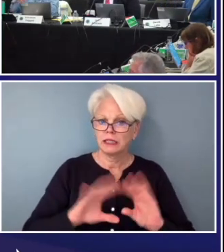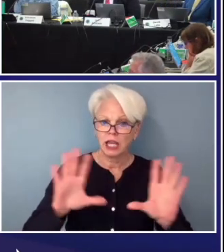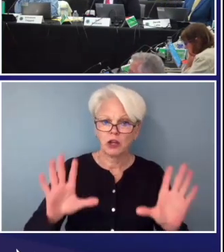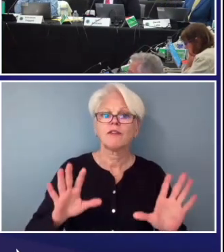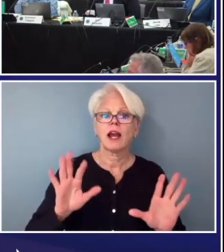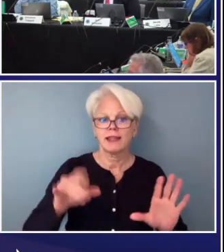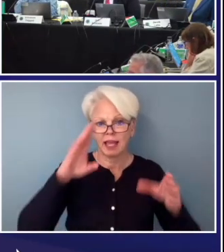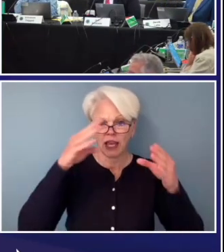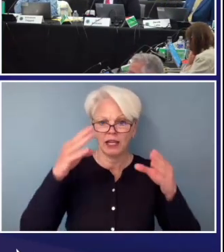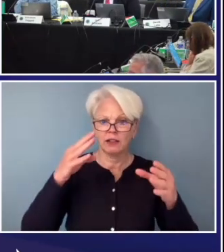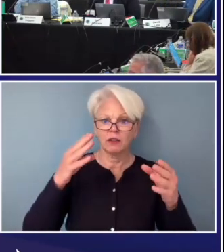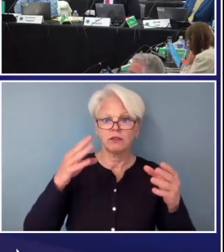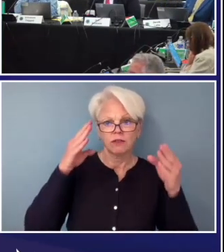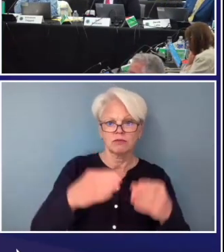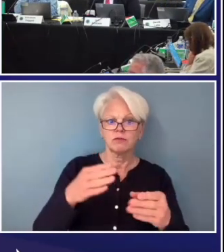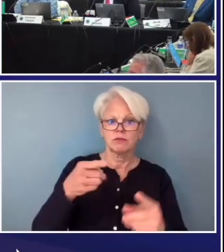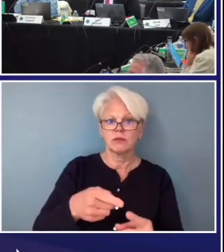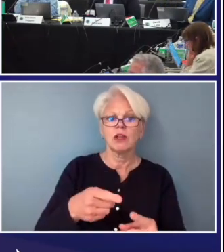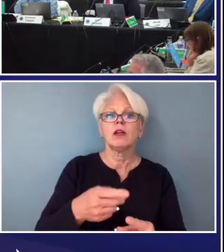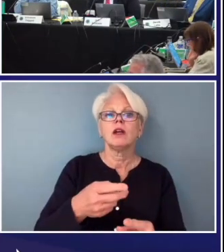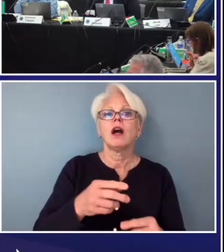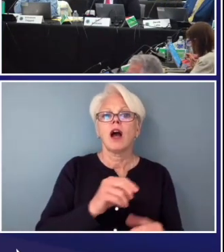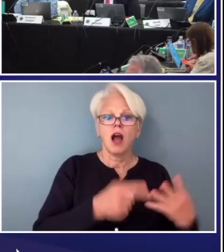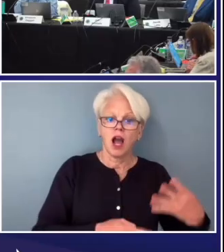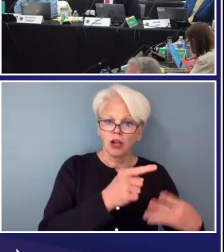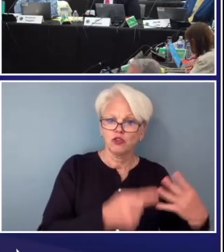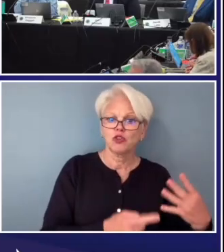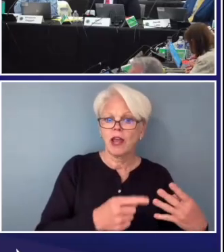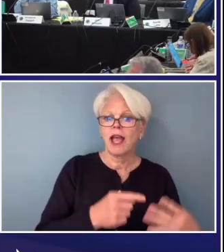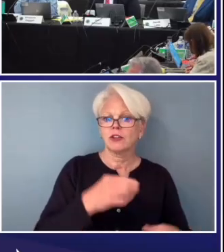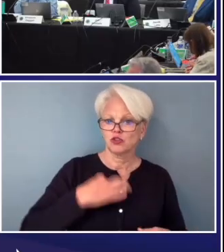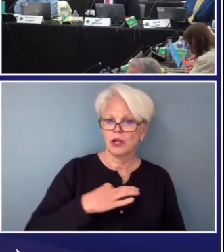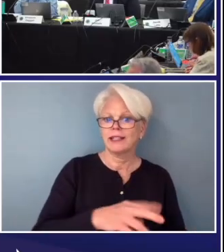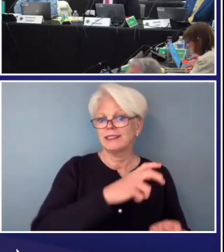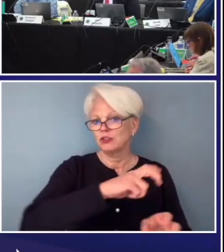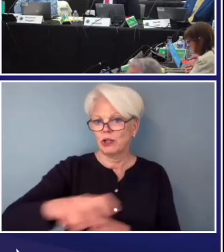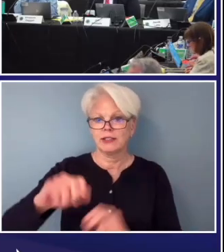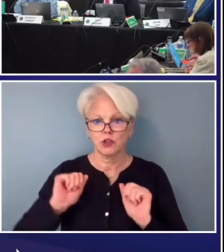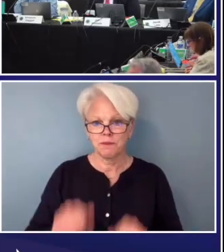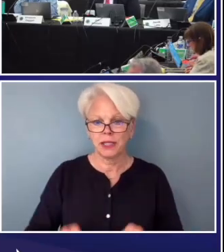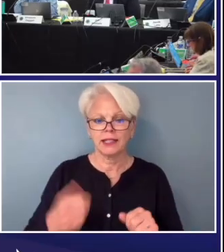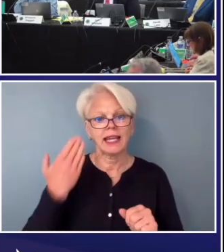on here are the transferability of undergraduate credits. Um, I don't know if that helps some of the some of the Harper,